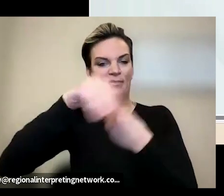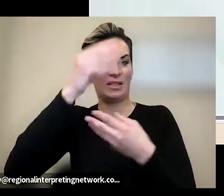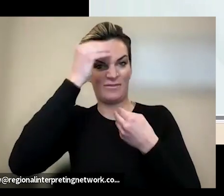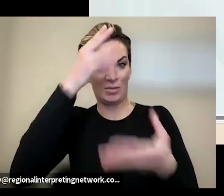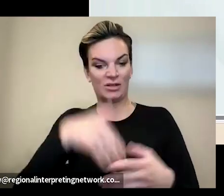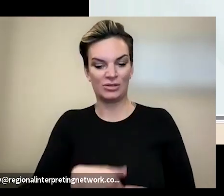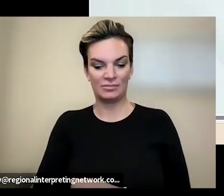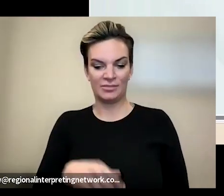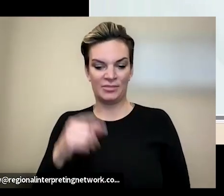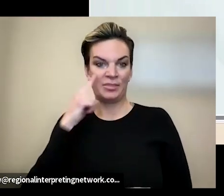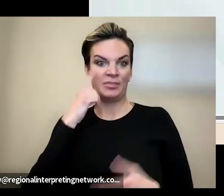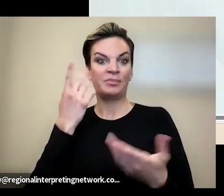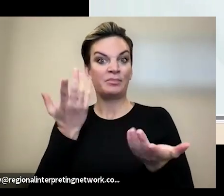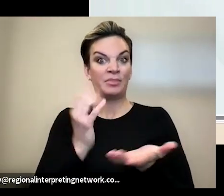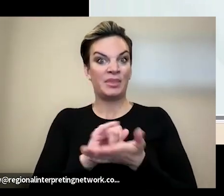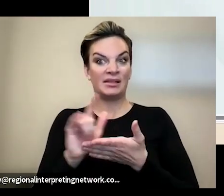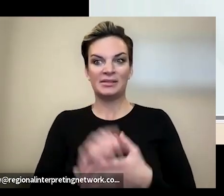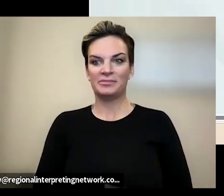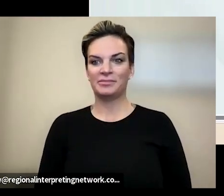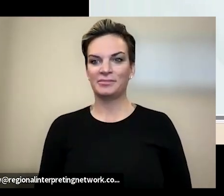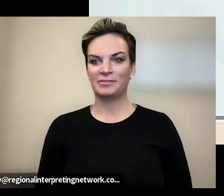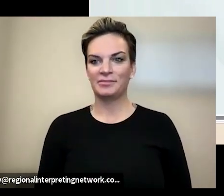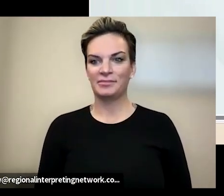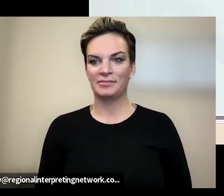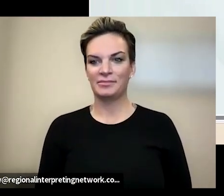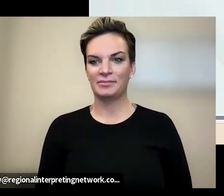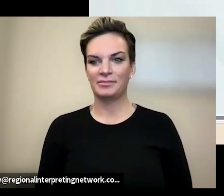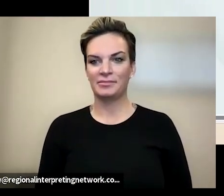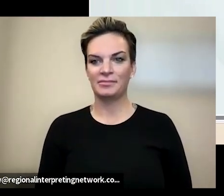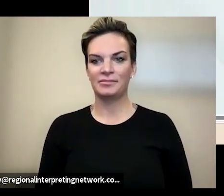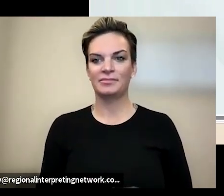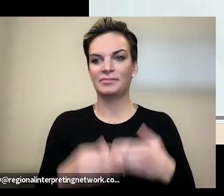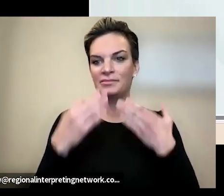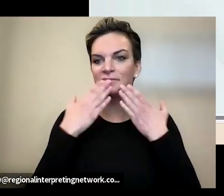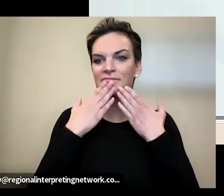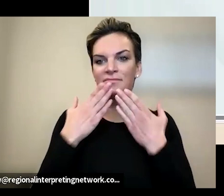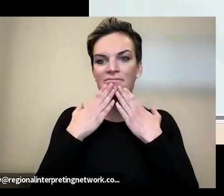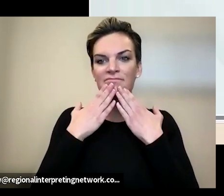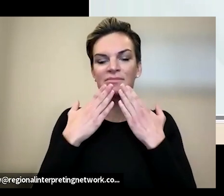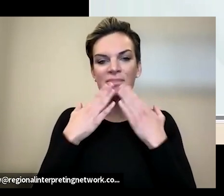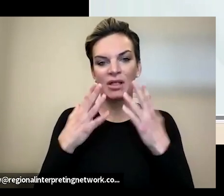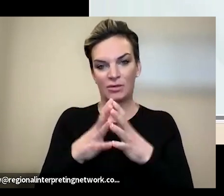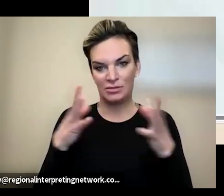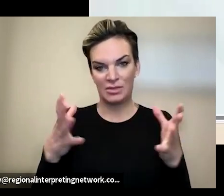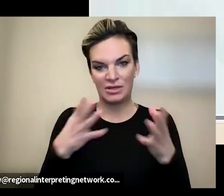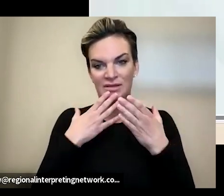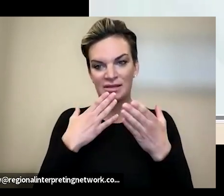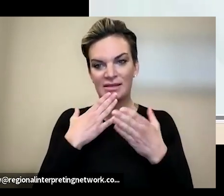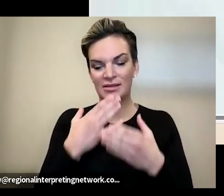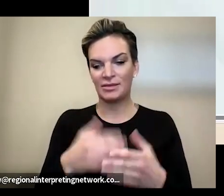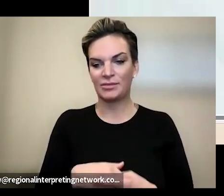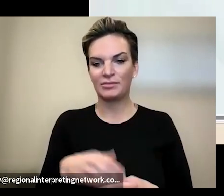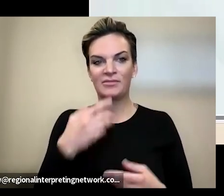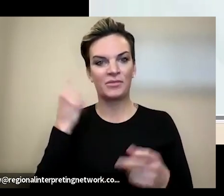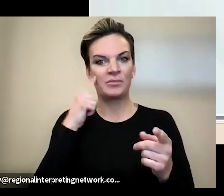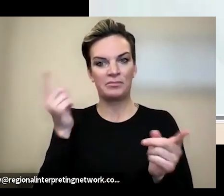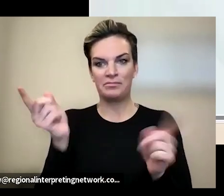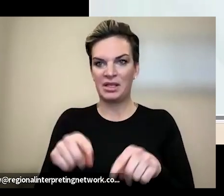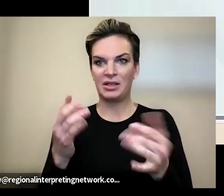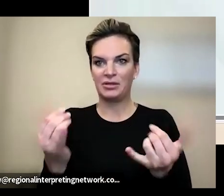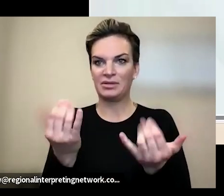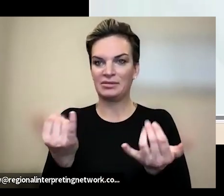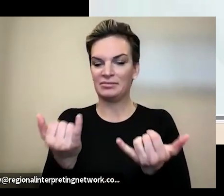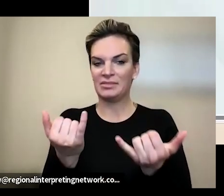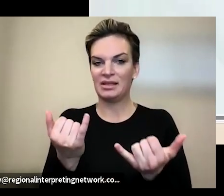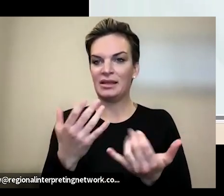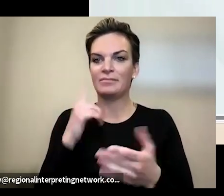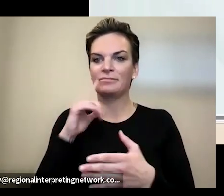it. DEVON: Thank you so much, Jenn for being here and sharing your experience. I have learned